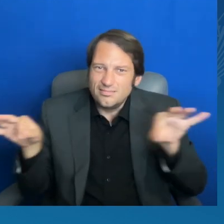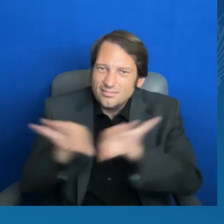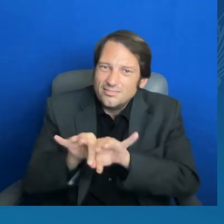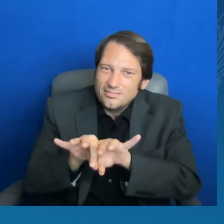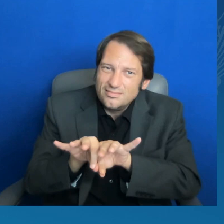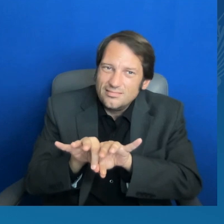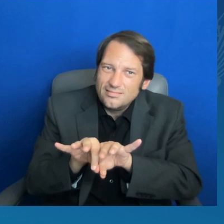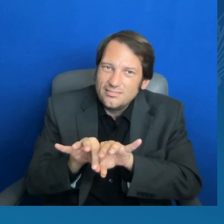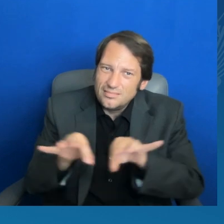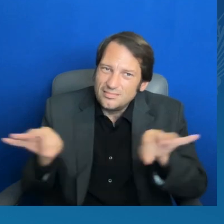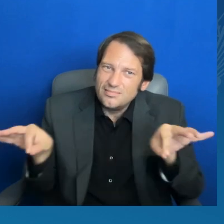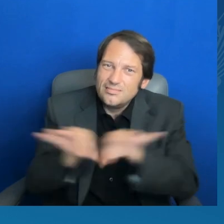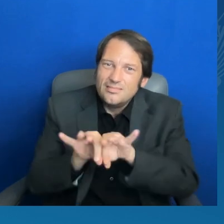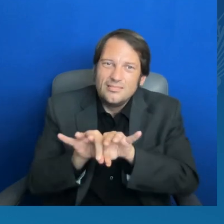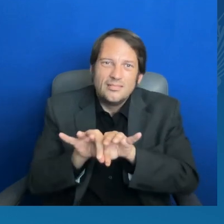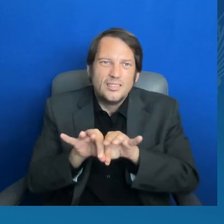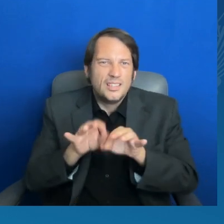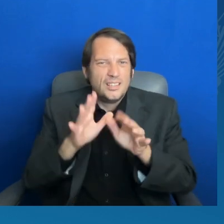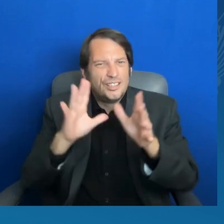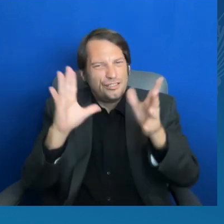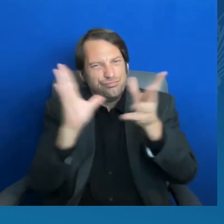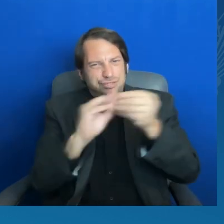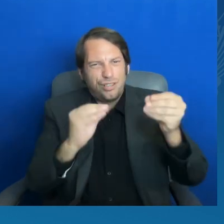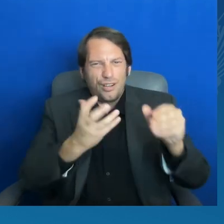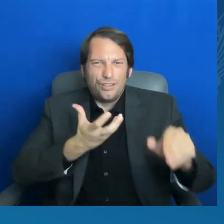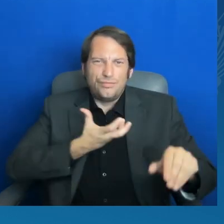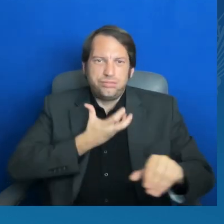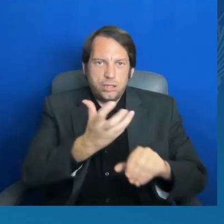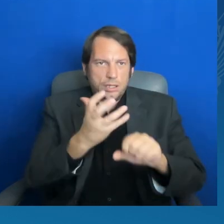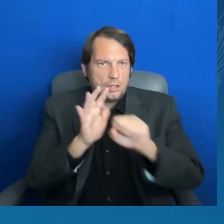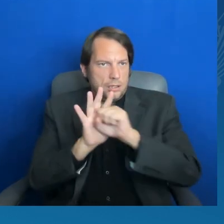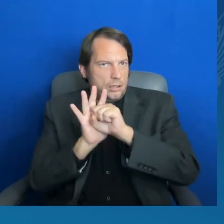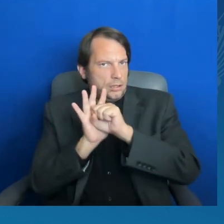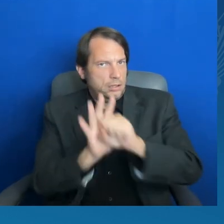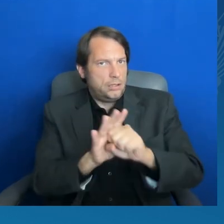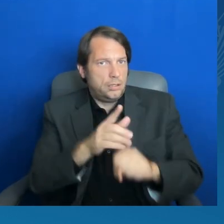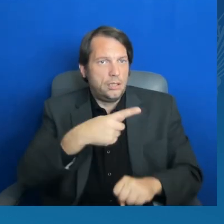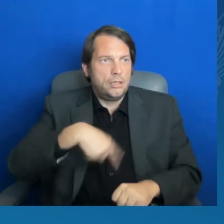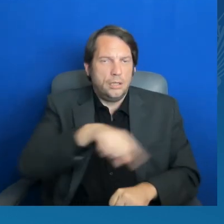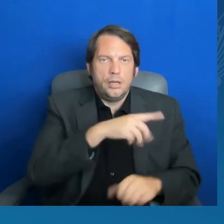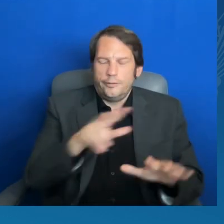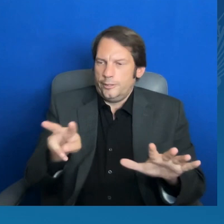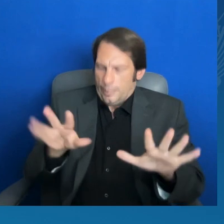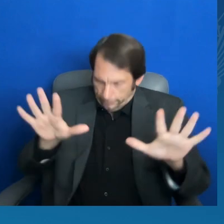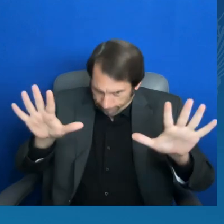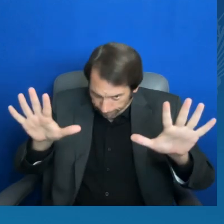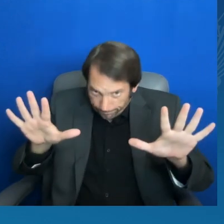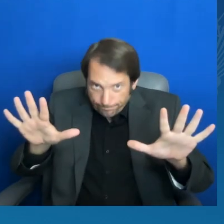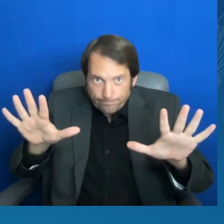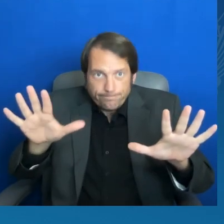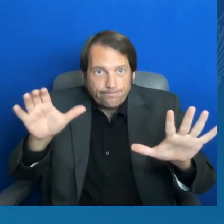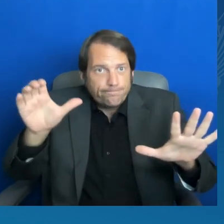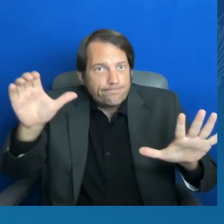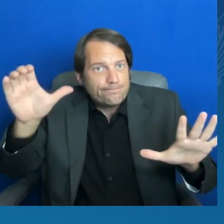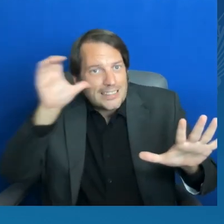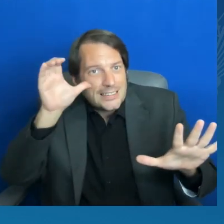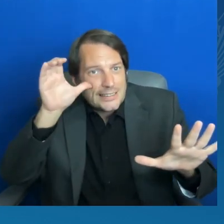And so, that's why it's because of your activism that we then had momentum on the inside